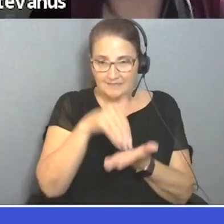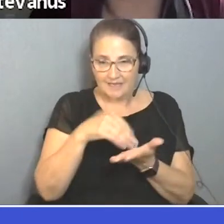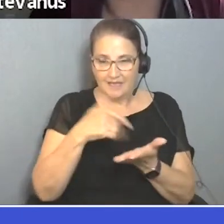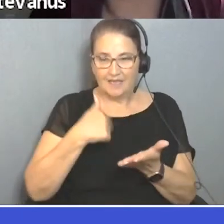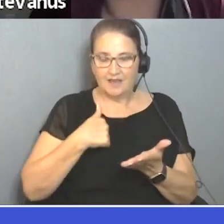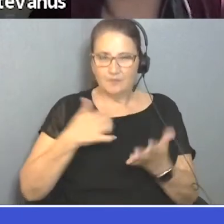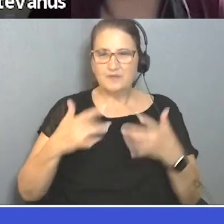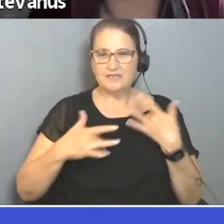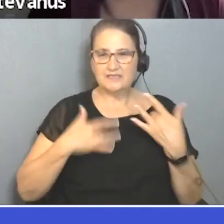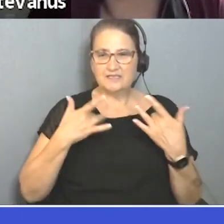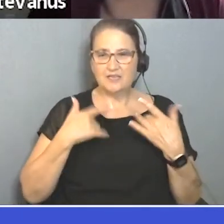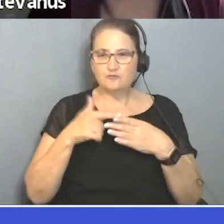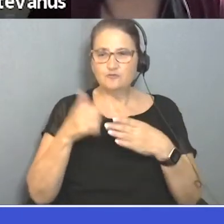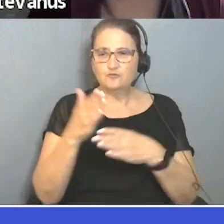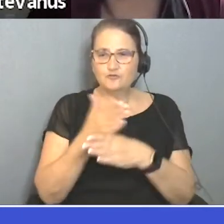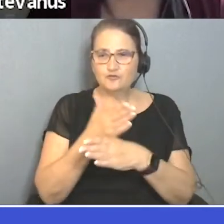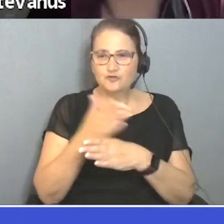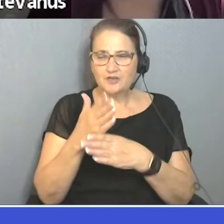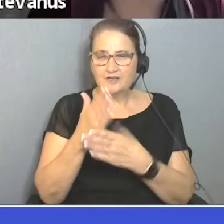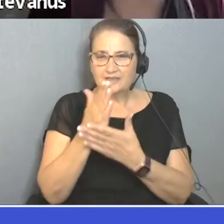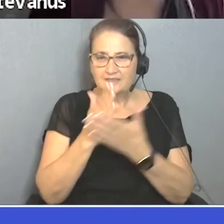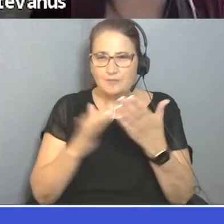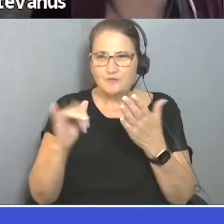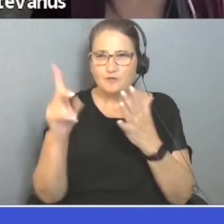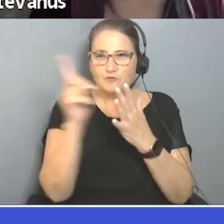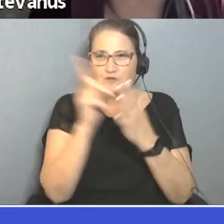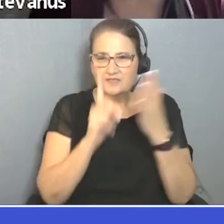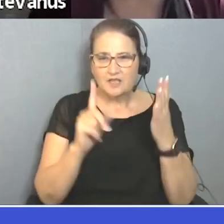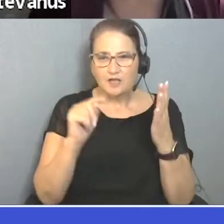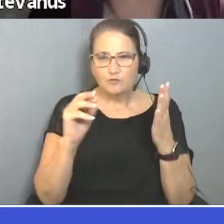to share a few of those design tools and practices and